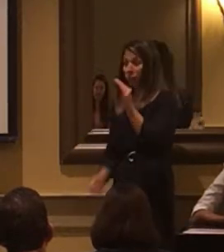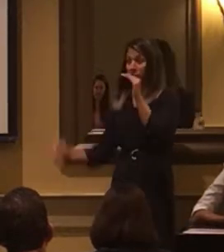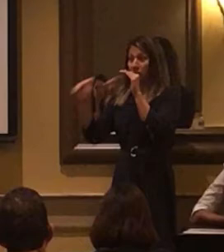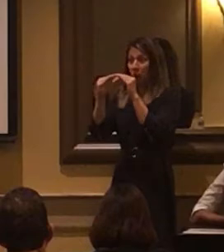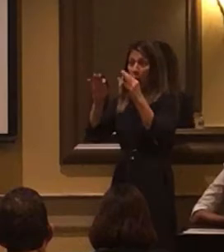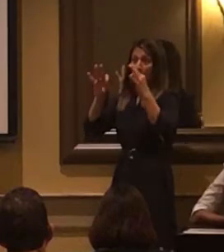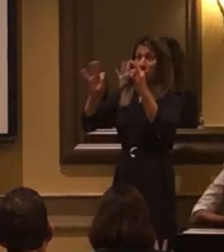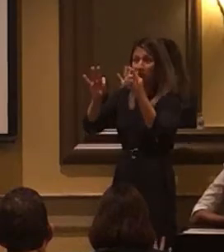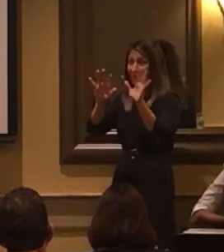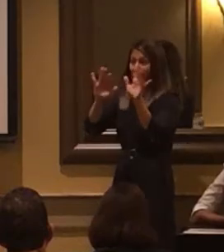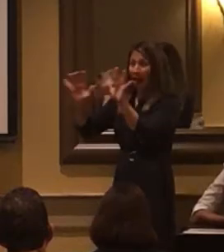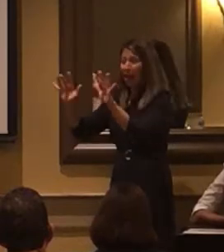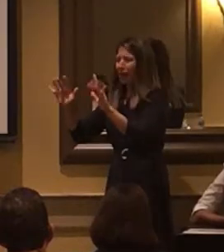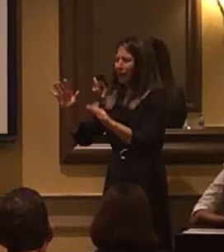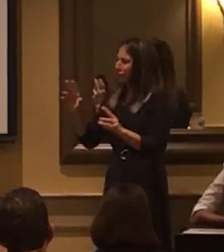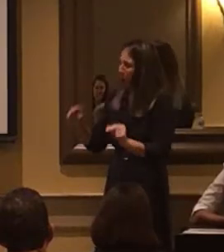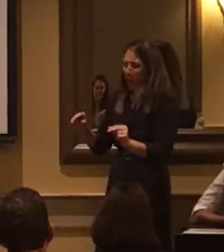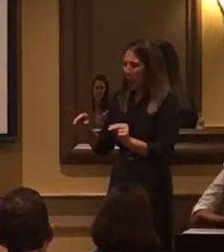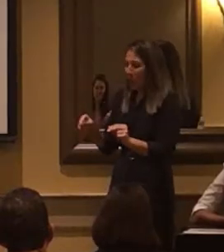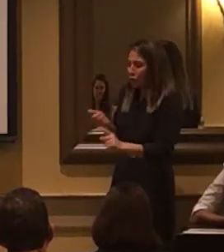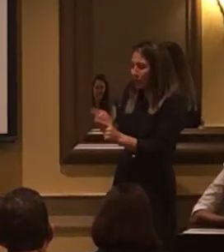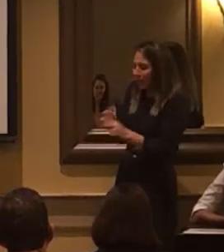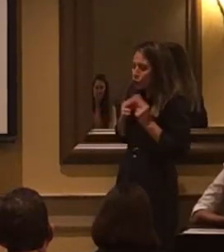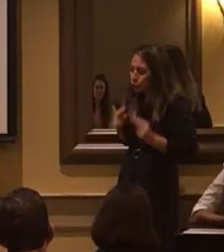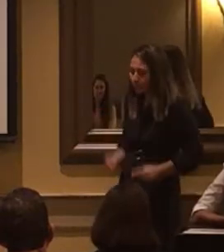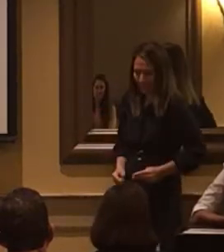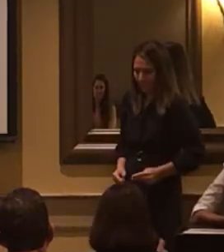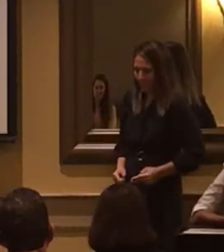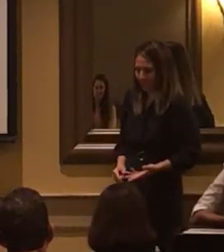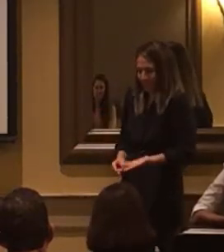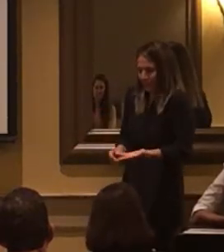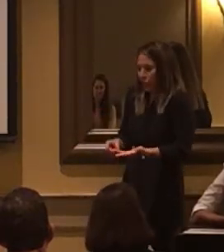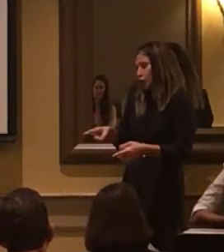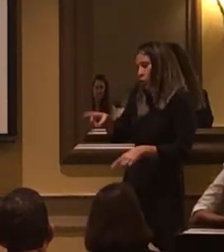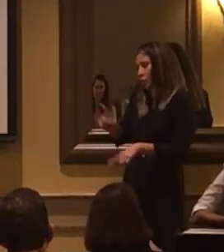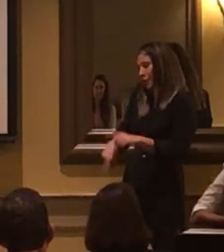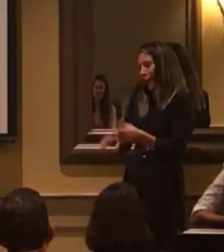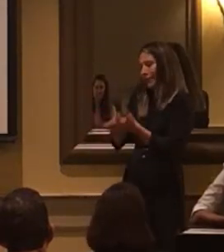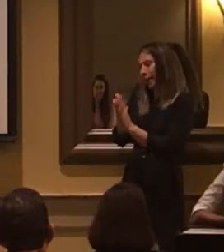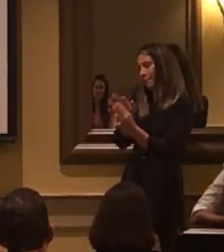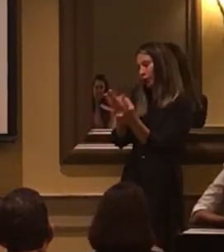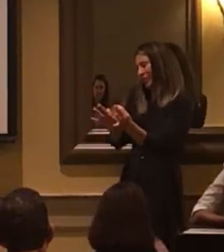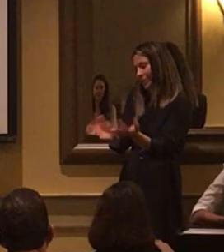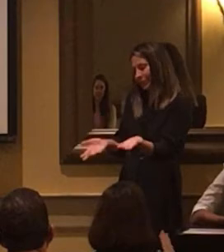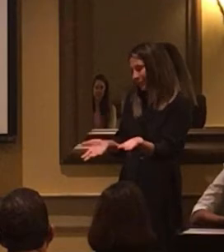That's not a realistic standard to set for yourself. So, I wish I had...you know,